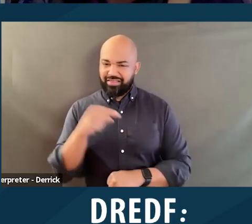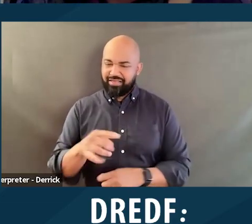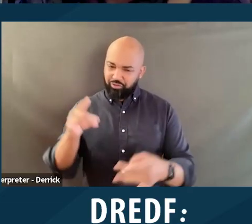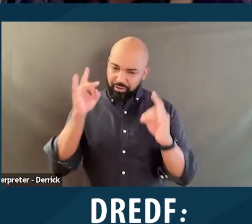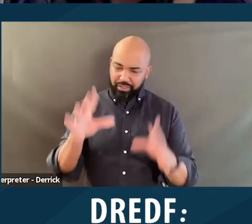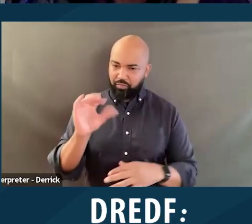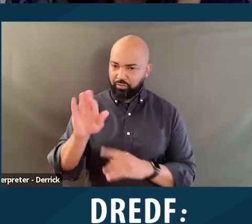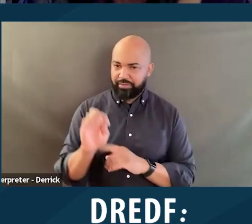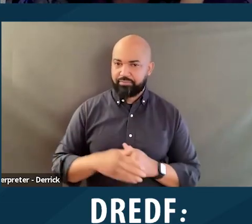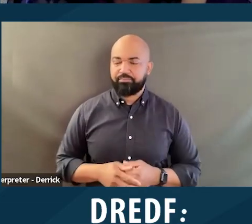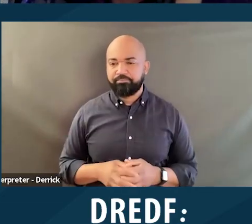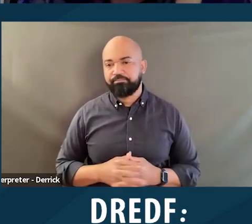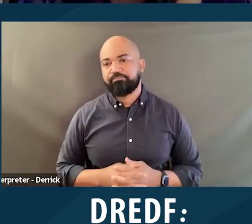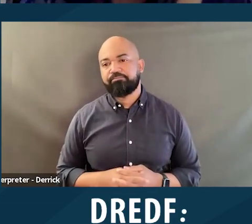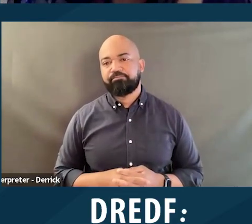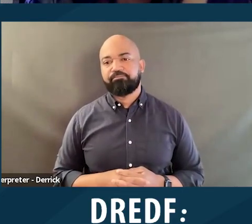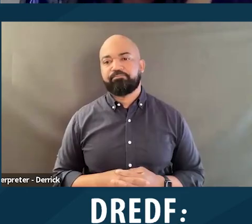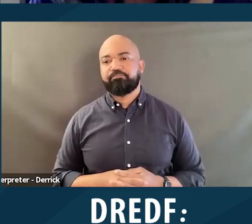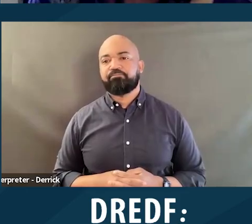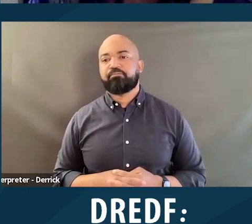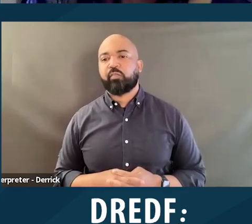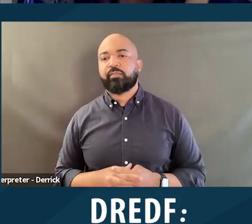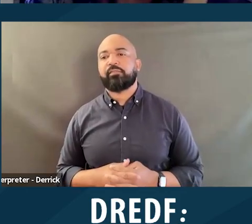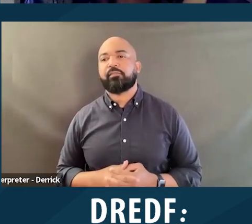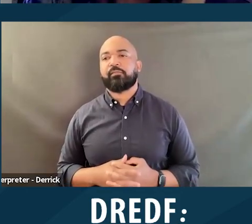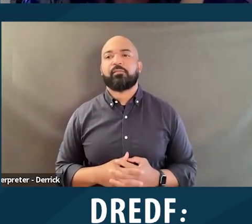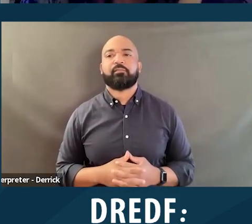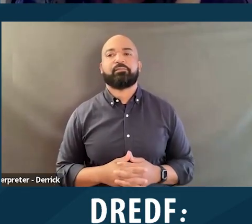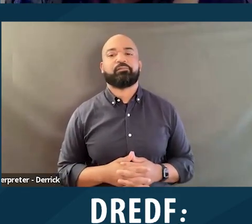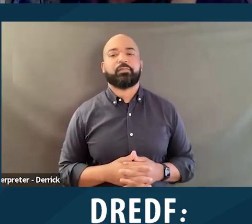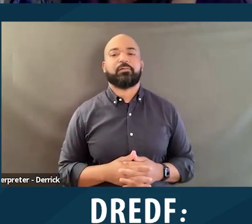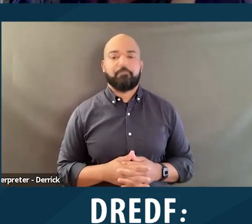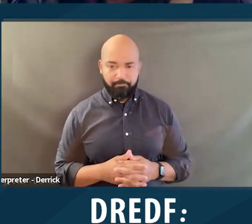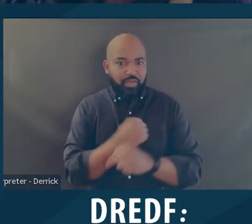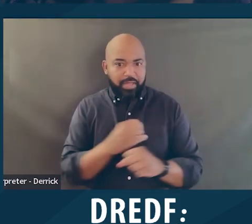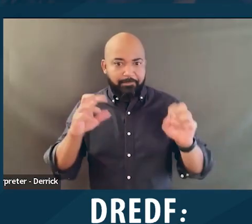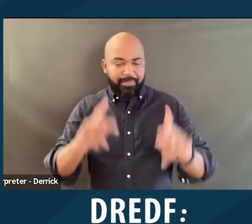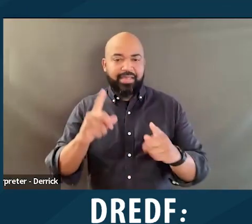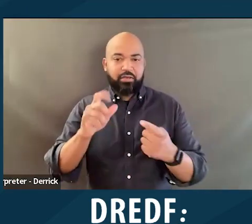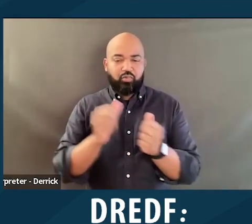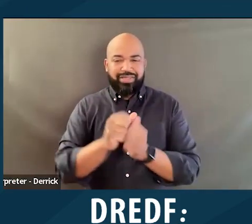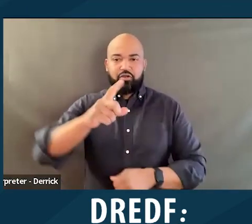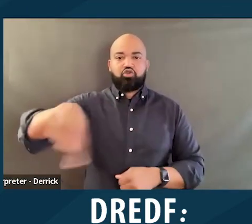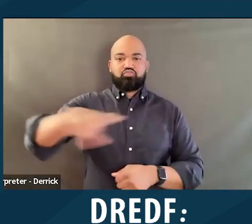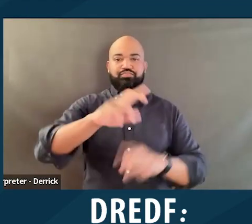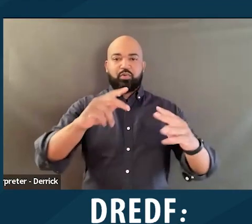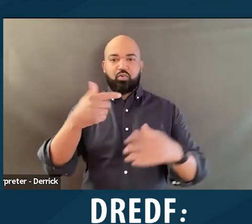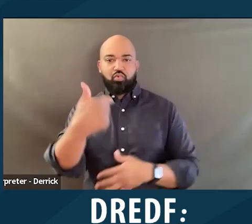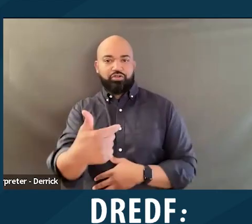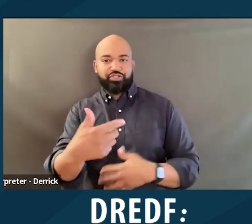how we can all work together and fight this awful, terrible case. Thank you. Hi, thanks, Claudia, and everyone. And I don't know, it looks like I don't need to tell this crowd a whole lot about how to be active and fight back against things. But nevertheless, thanks for having me. I've